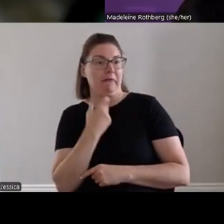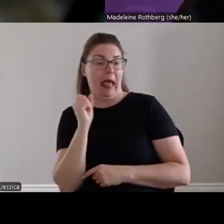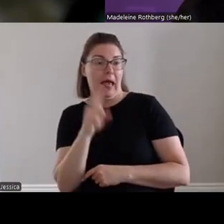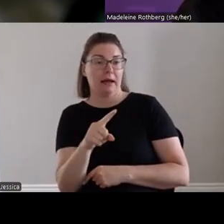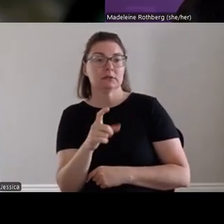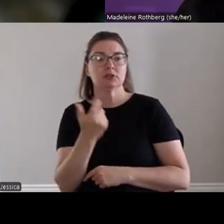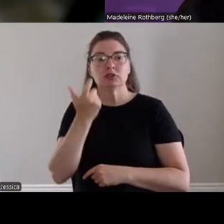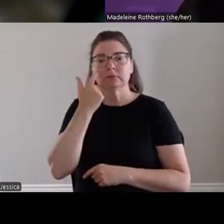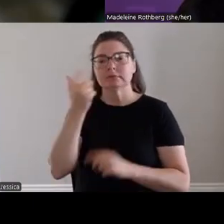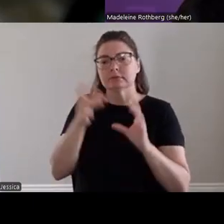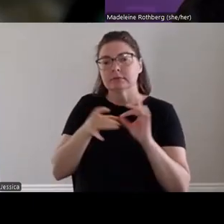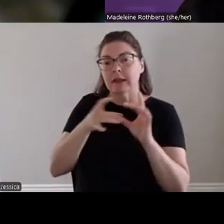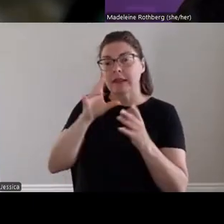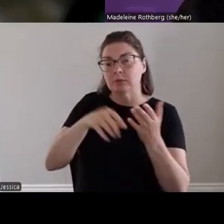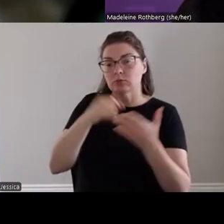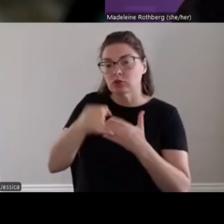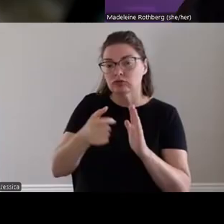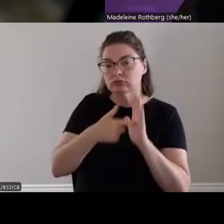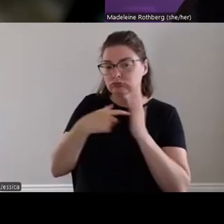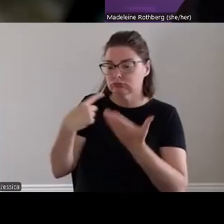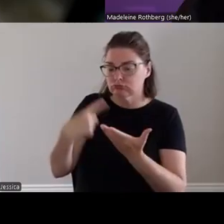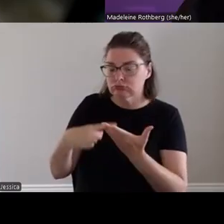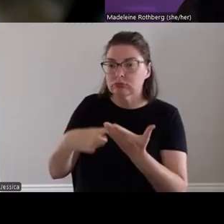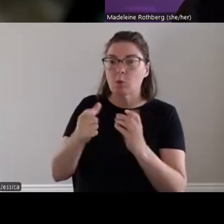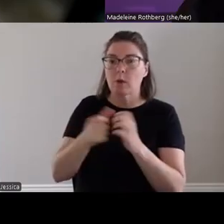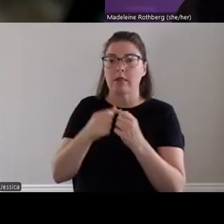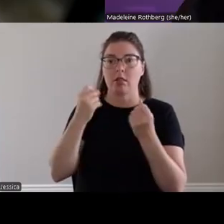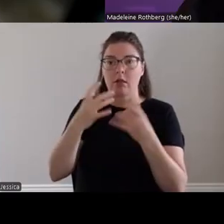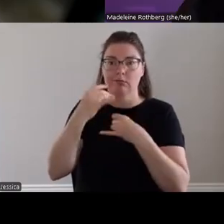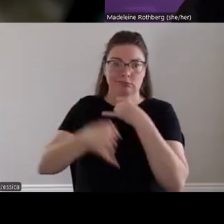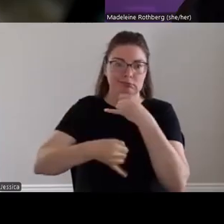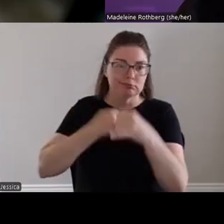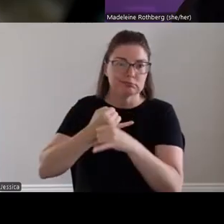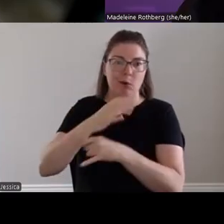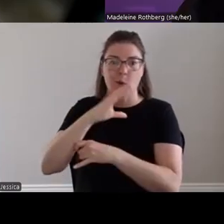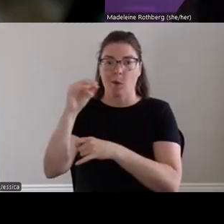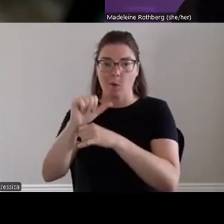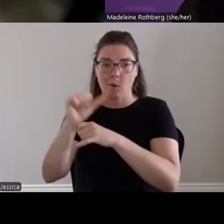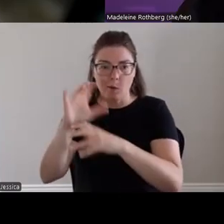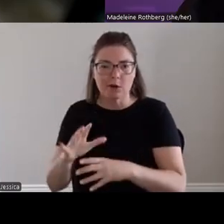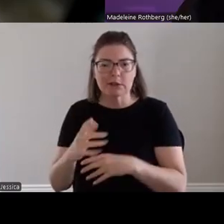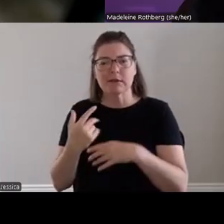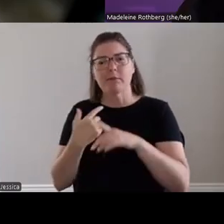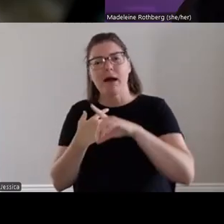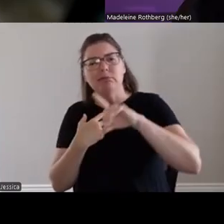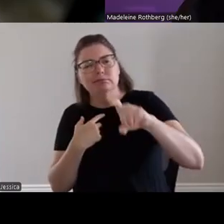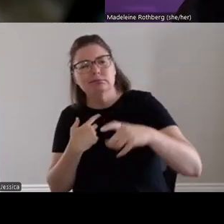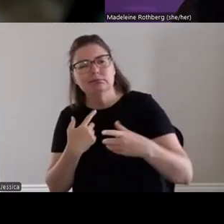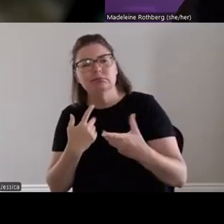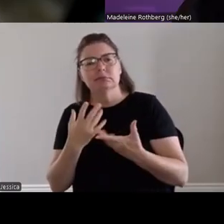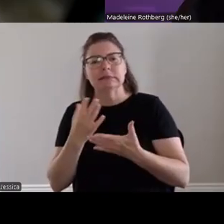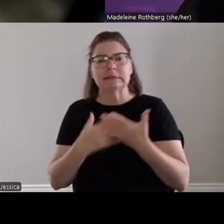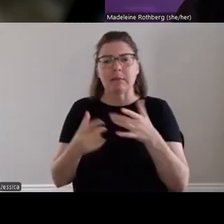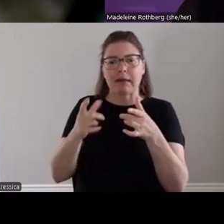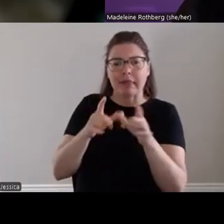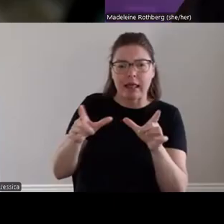As you mentioned, this project requires discussion with a lot of international colleagues and everything. How do you address some of the language or cultural differences